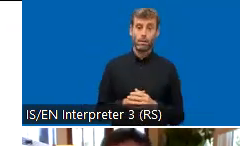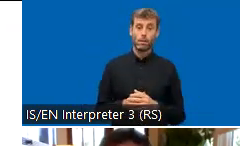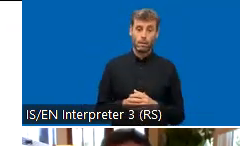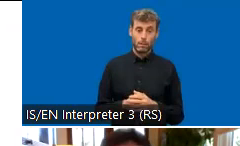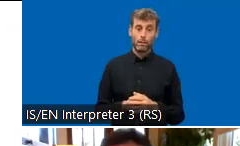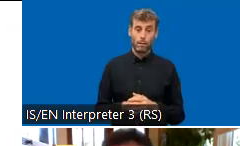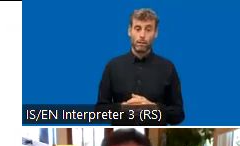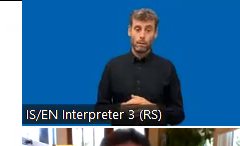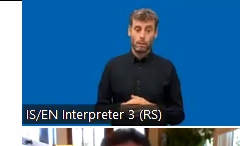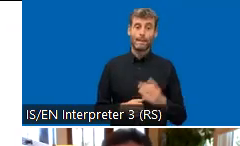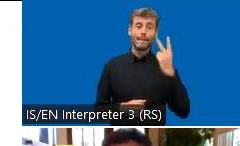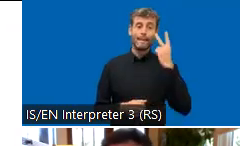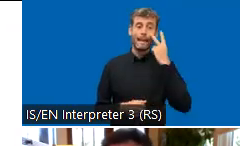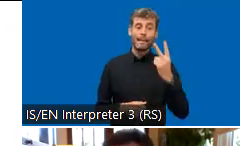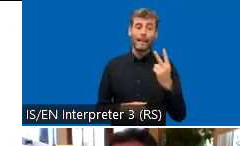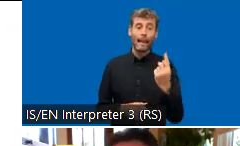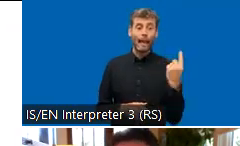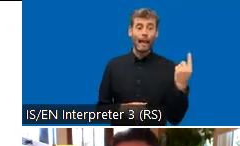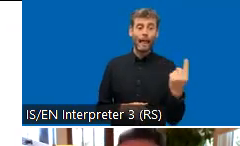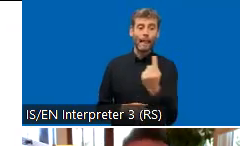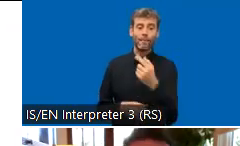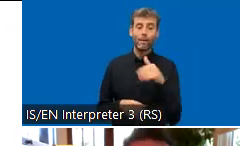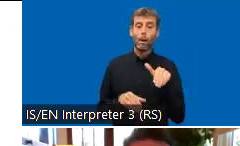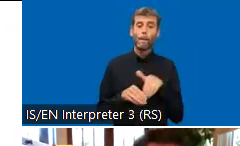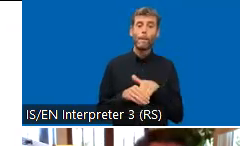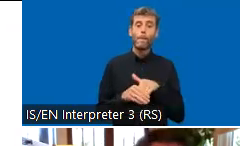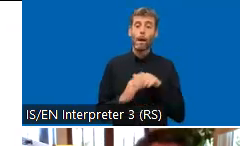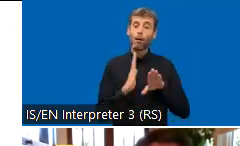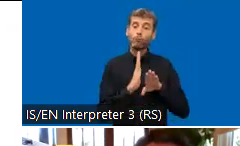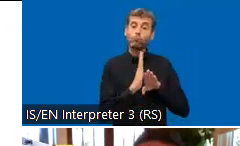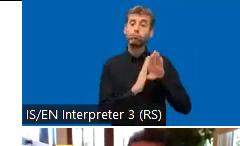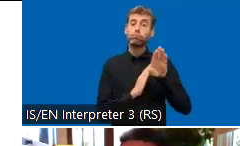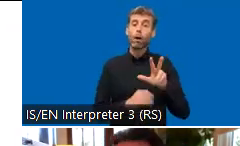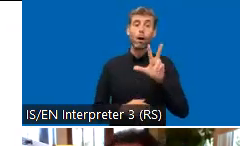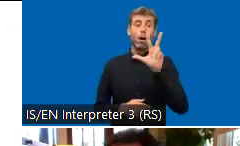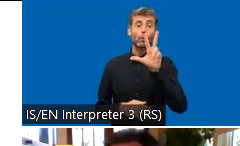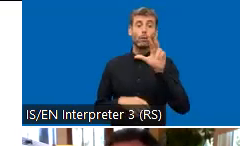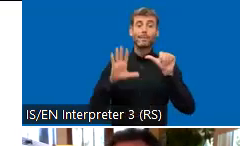So that's pretty crazy in regards to a growth rate and we are seeing similar trends